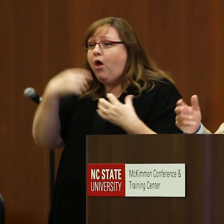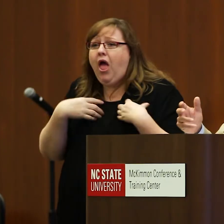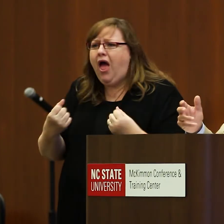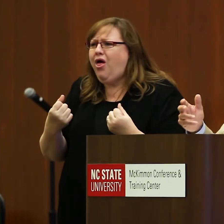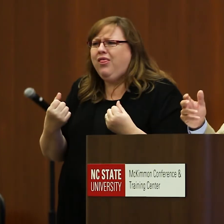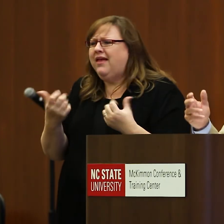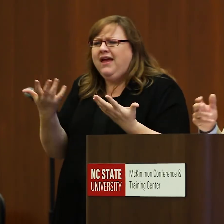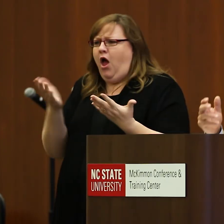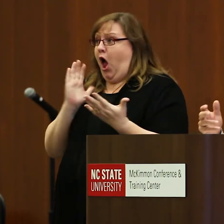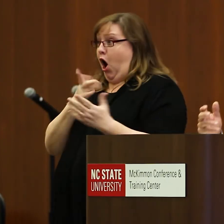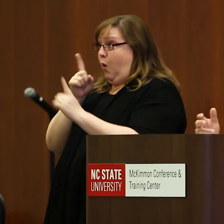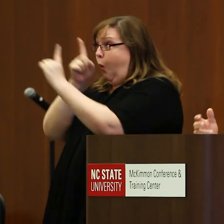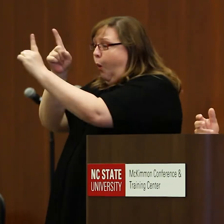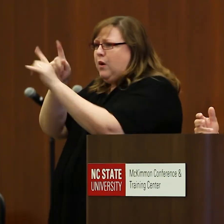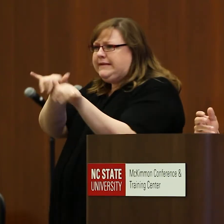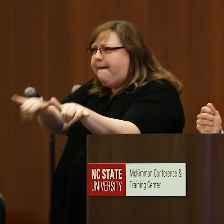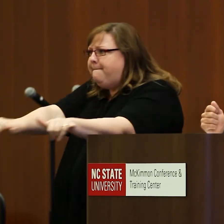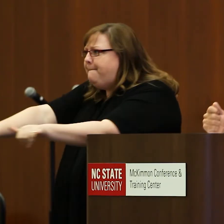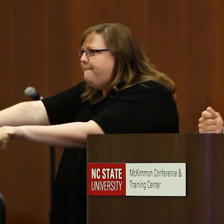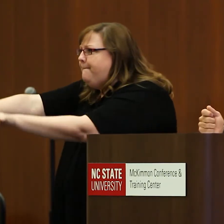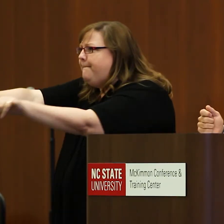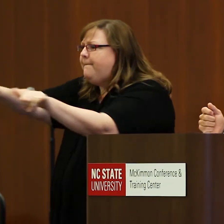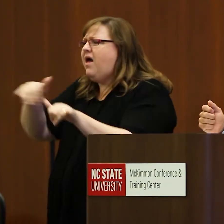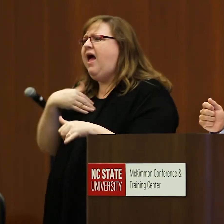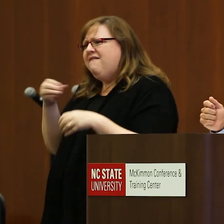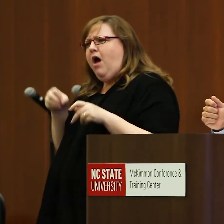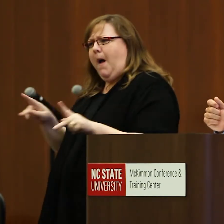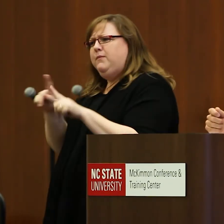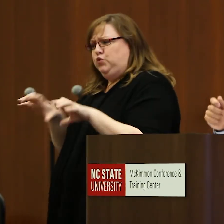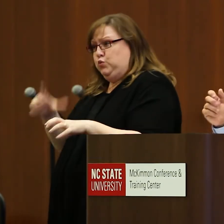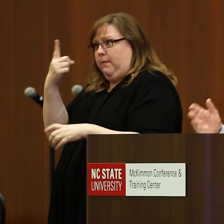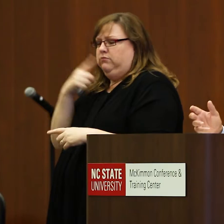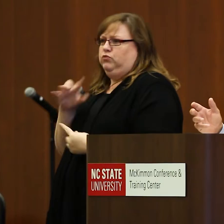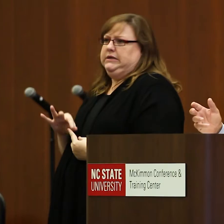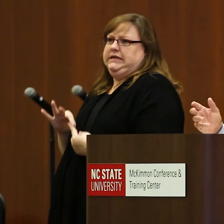We have this opportunity to do something that is unique in the country